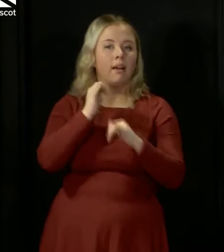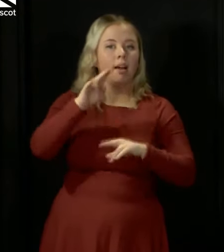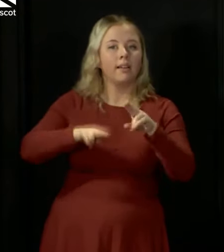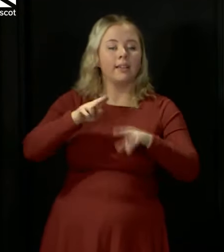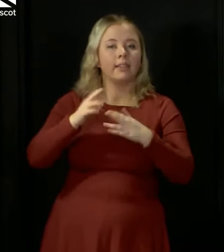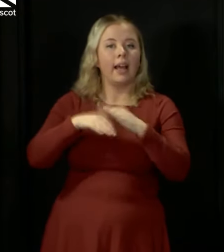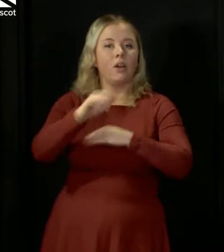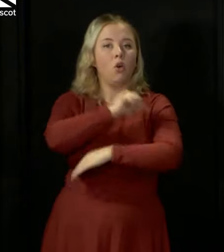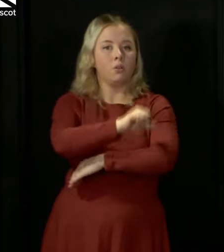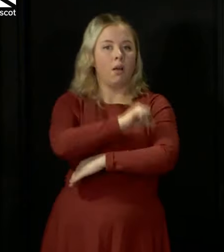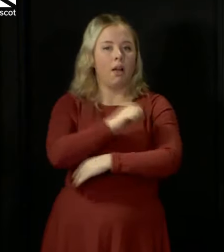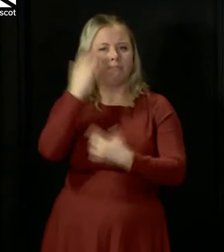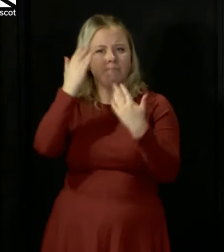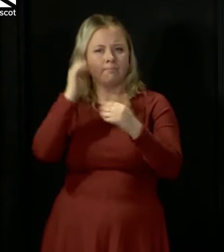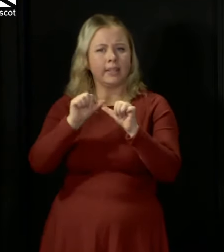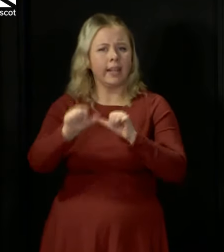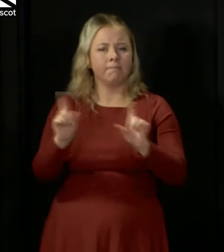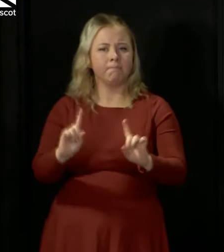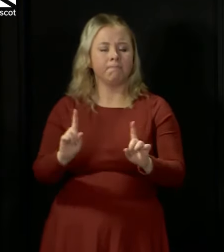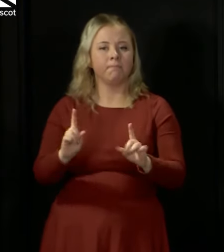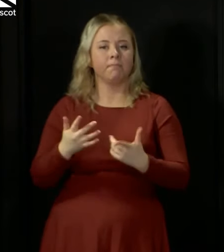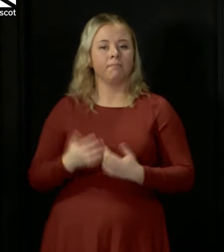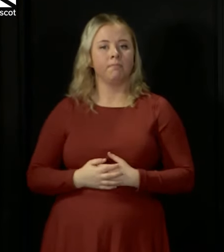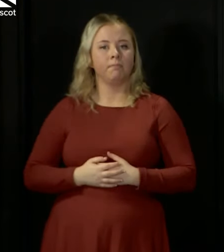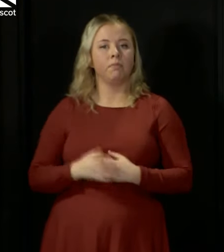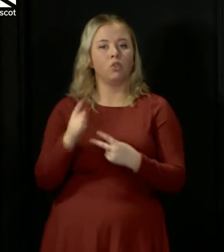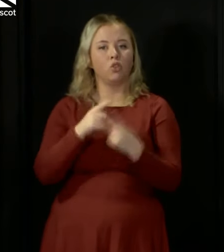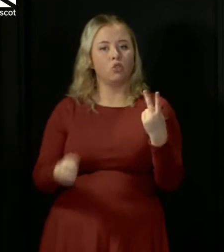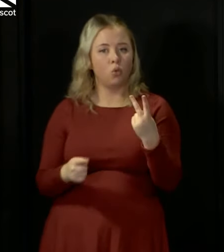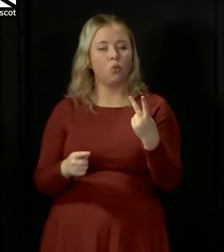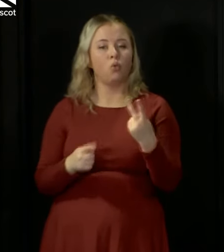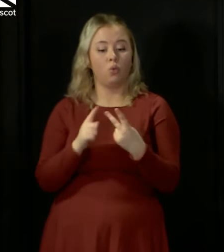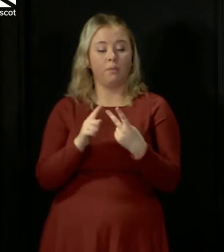the next steps on that right now, and there are two things that we have in mind as we